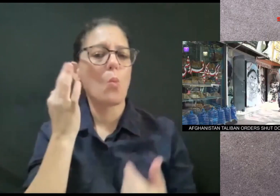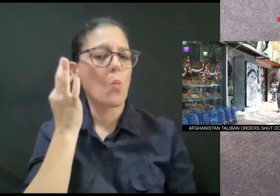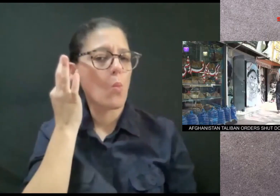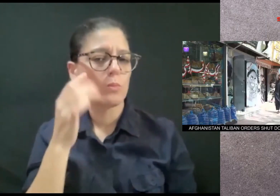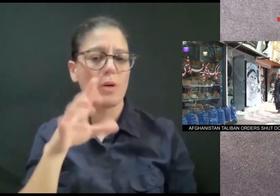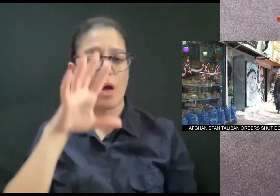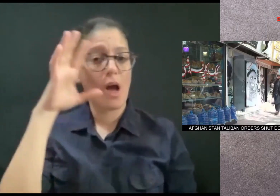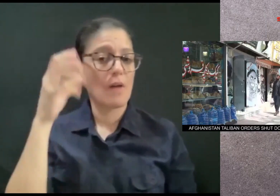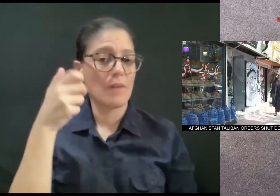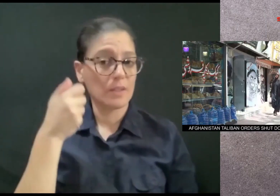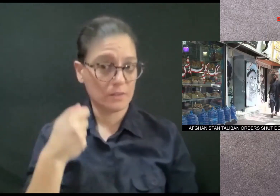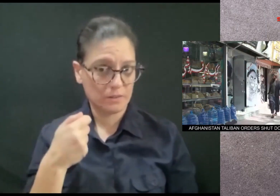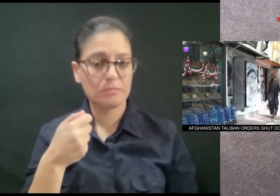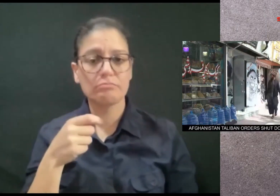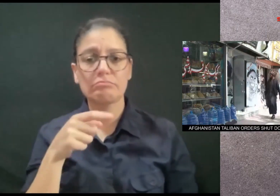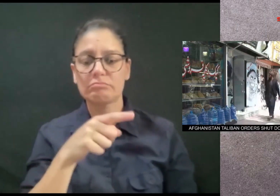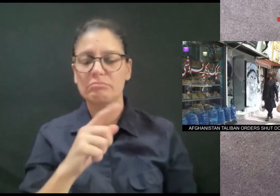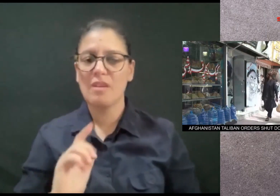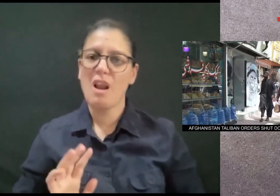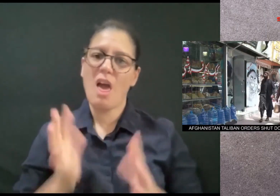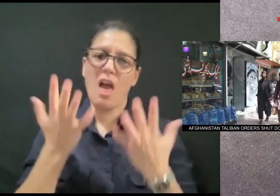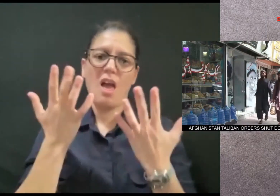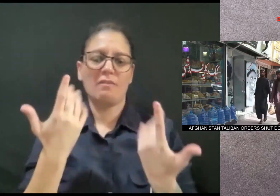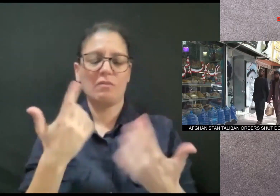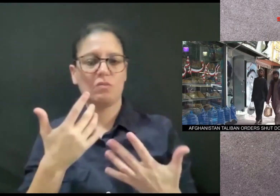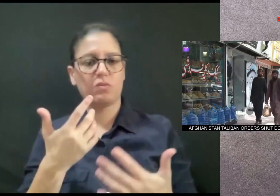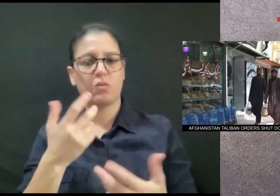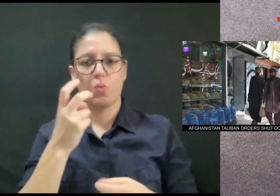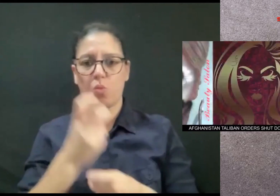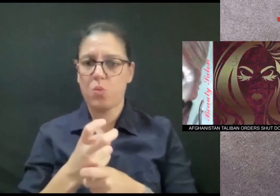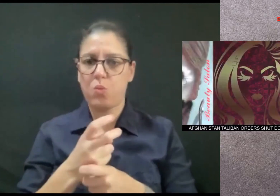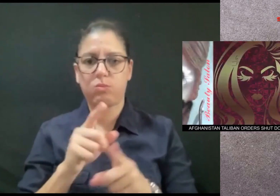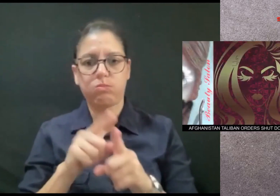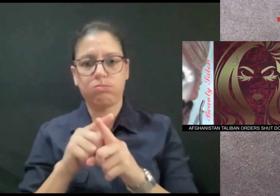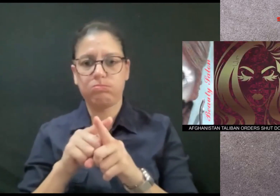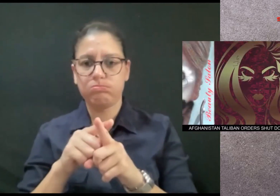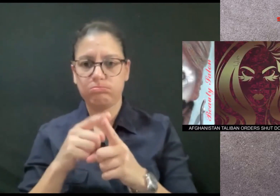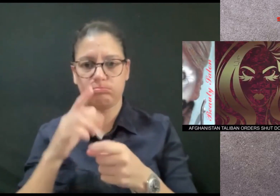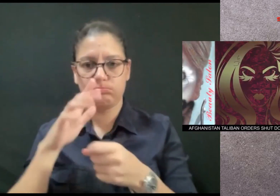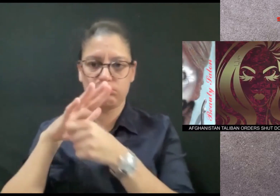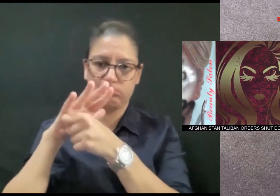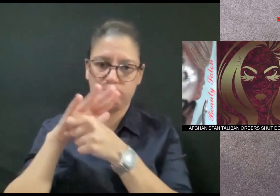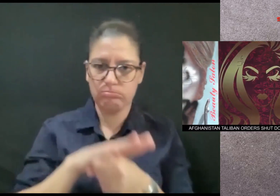2 years Afghan women and girls living under repressive militant rule have watch their